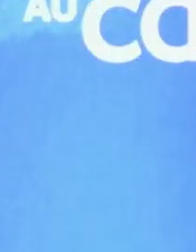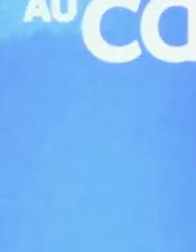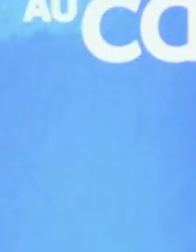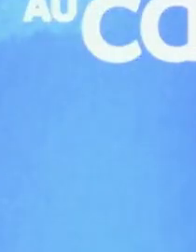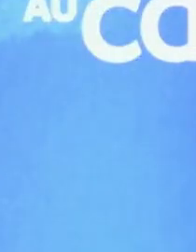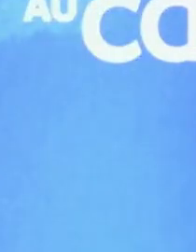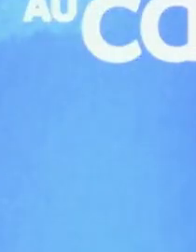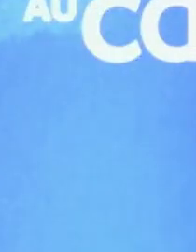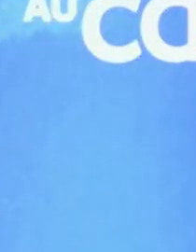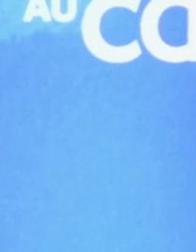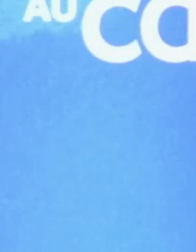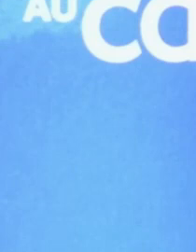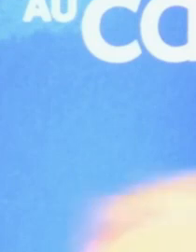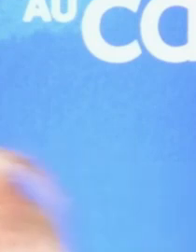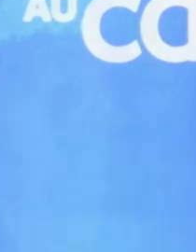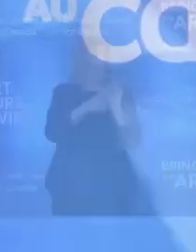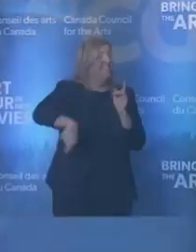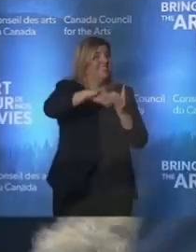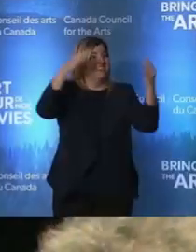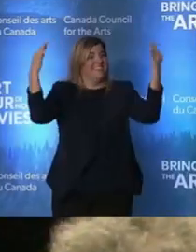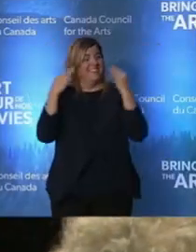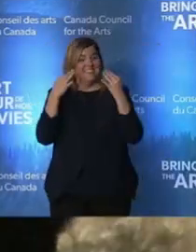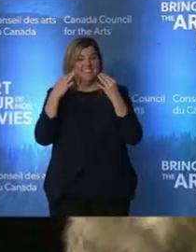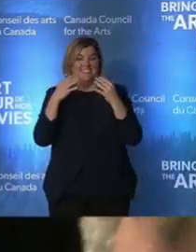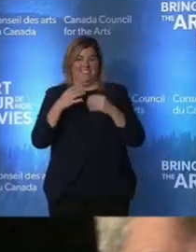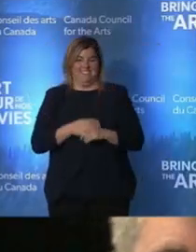In conclusion of our meeting, I would like us